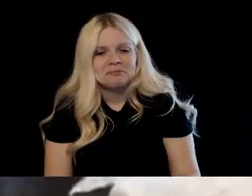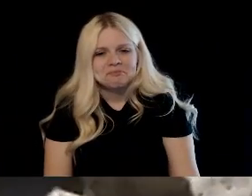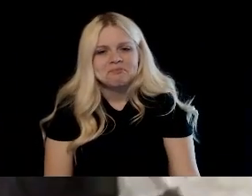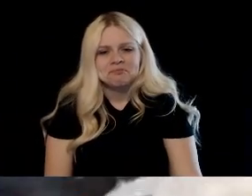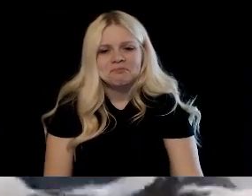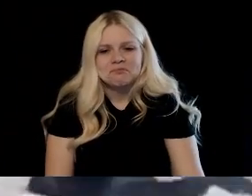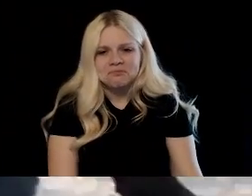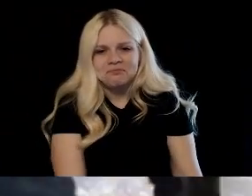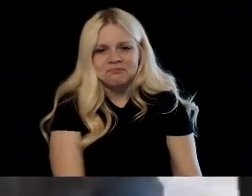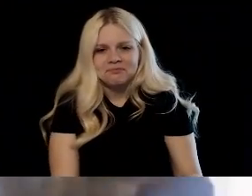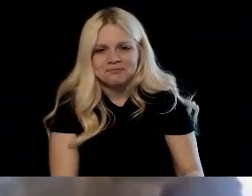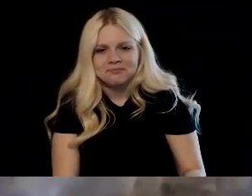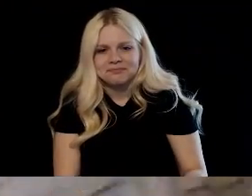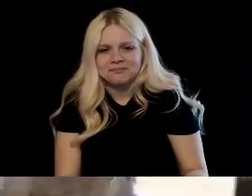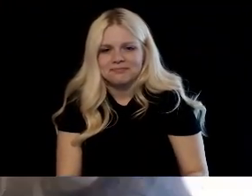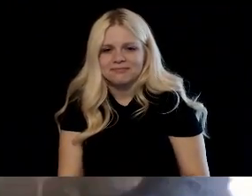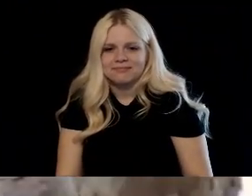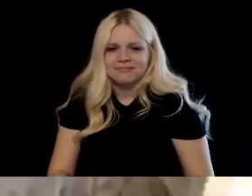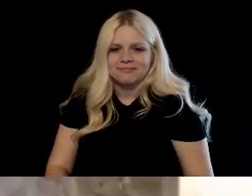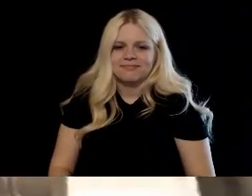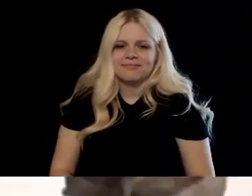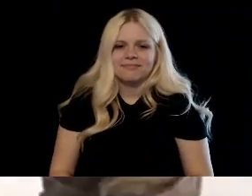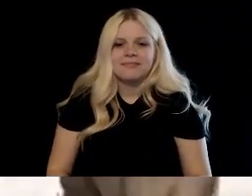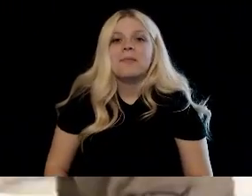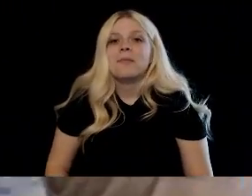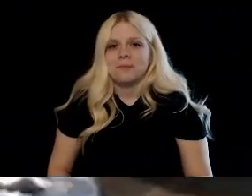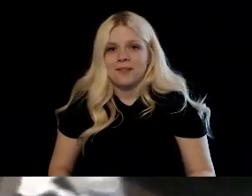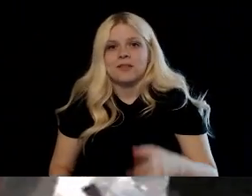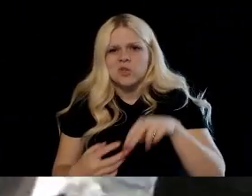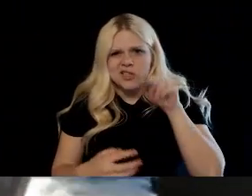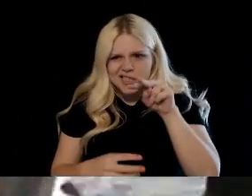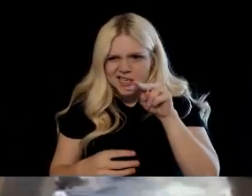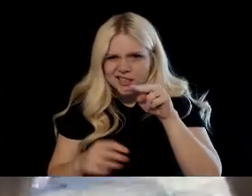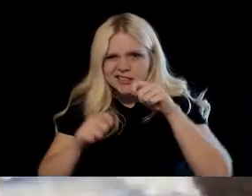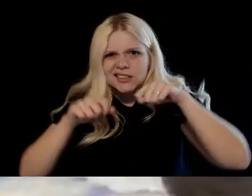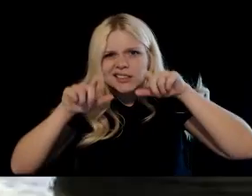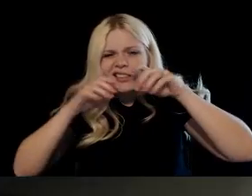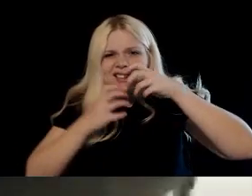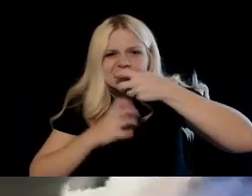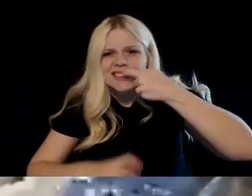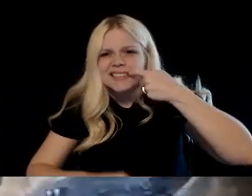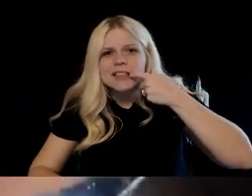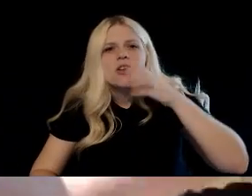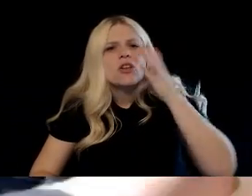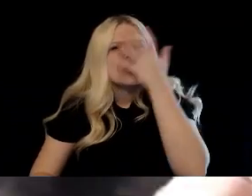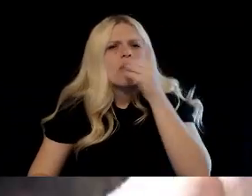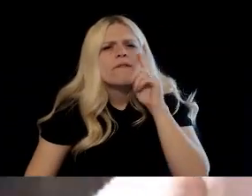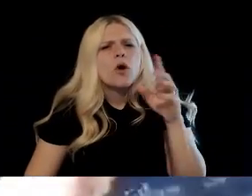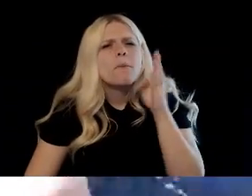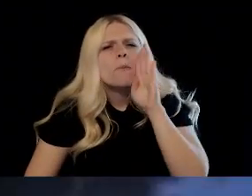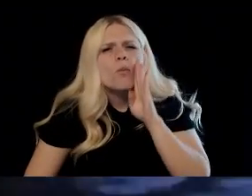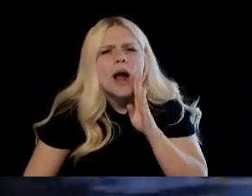Michelle, Yeah, we're gonna go look at his mouth, and then we're gonna say goodbye to these guys. Erica: Okay, so we're looking for black plaque? Michelle: Yes, we're looking for a brown or black plaque.